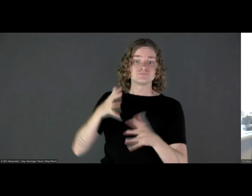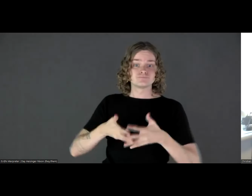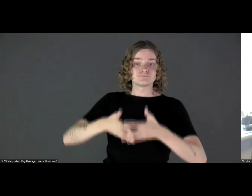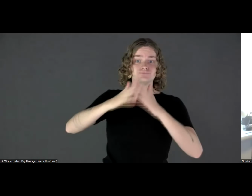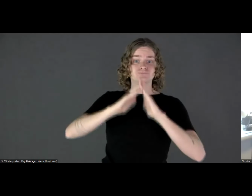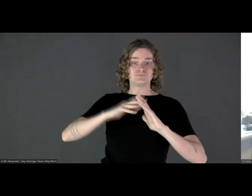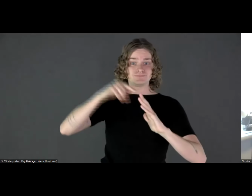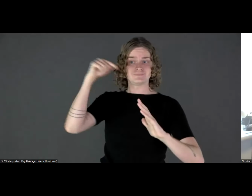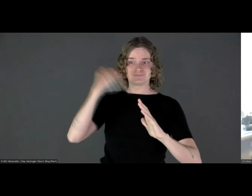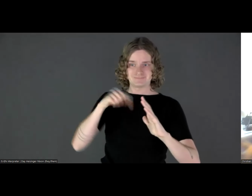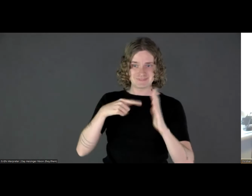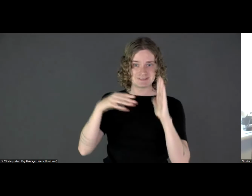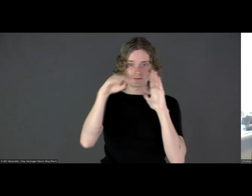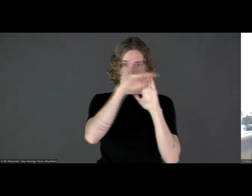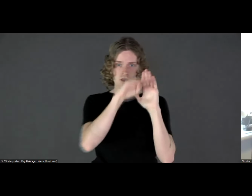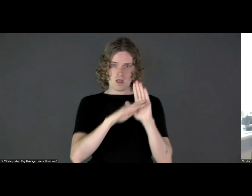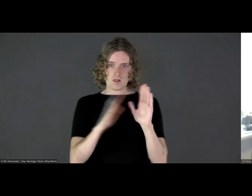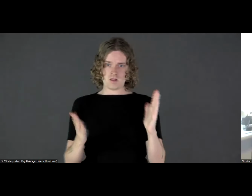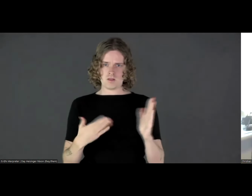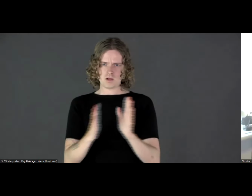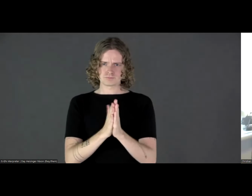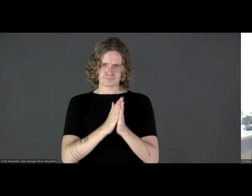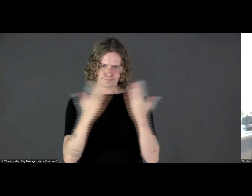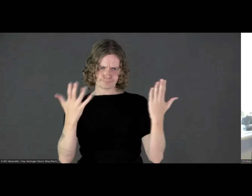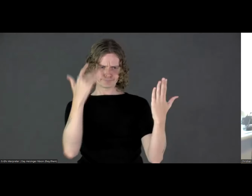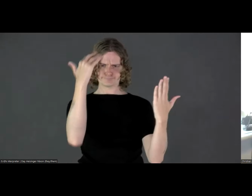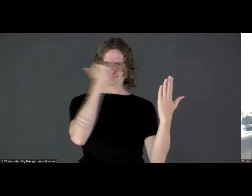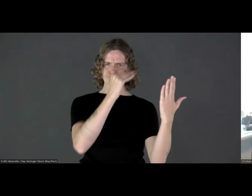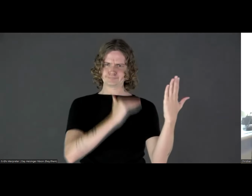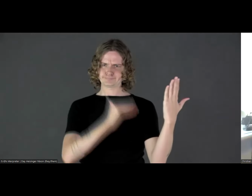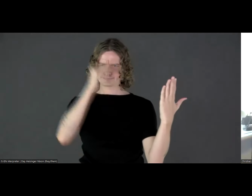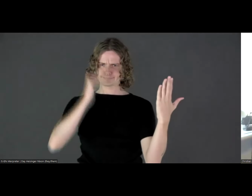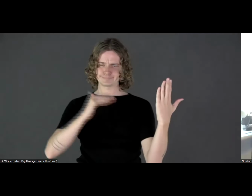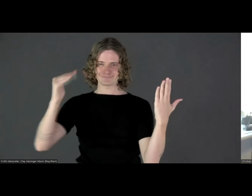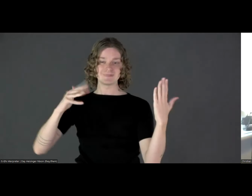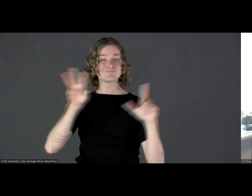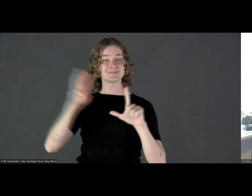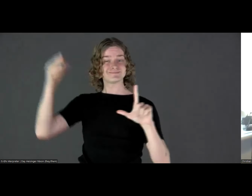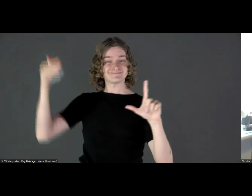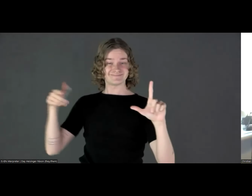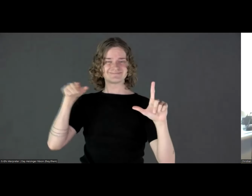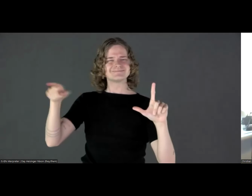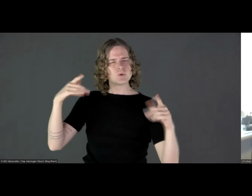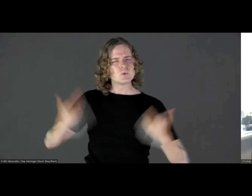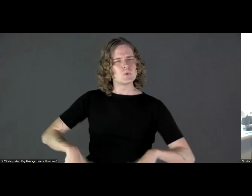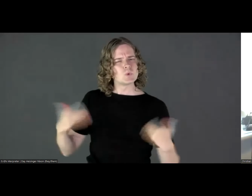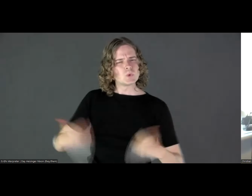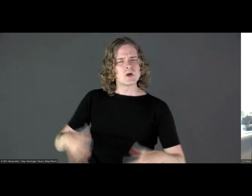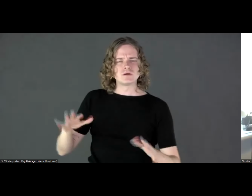great example also on how we can bring different experiences from different organizations in